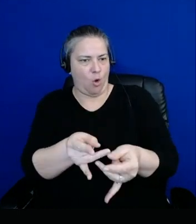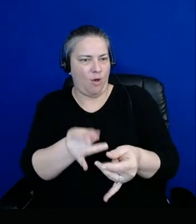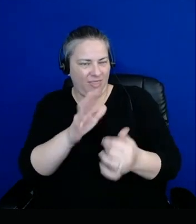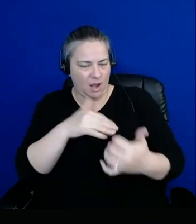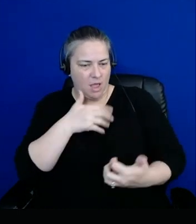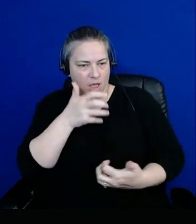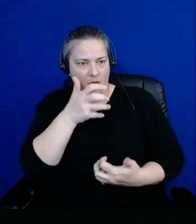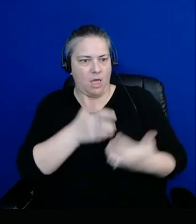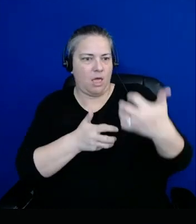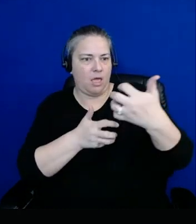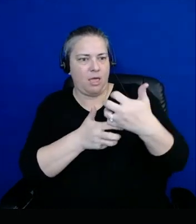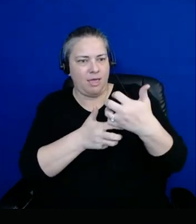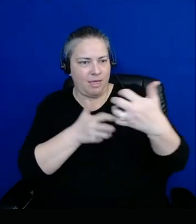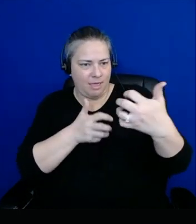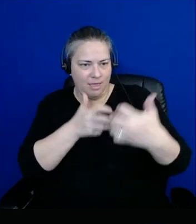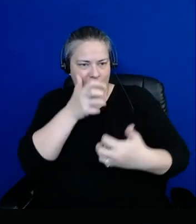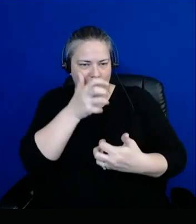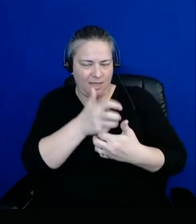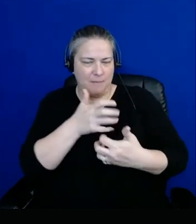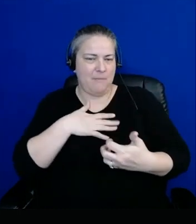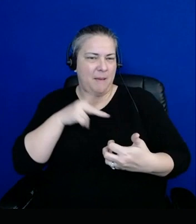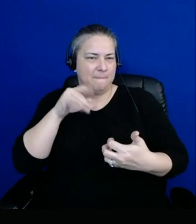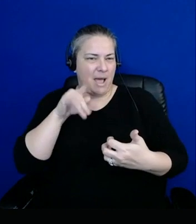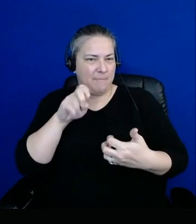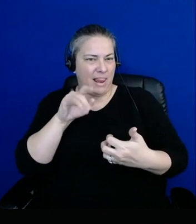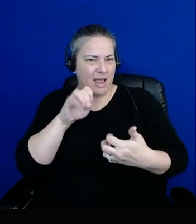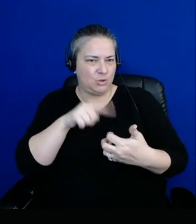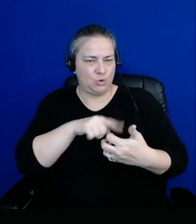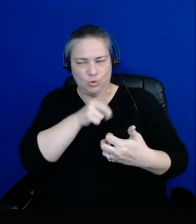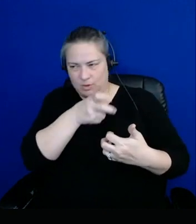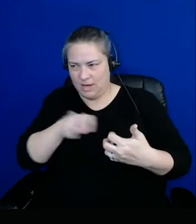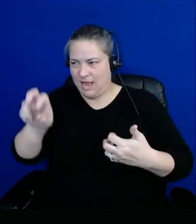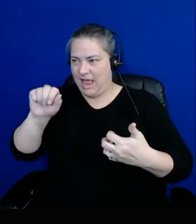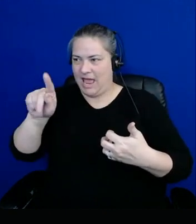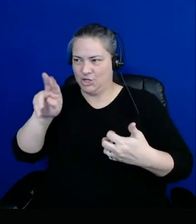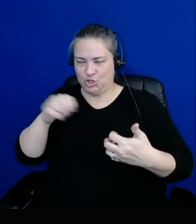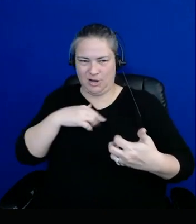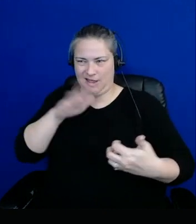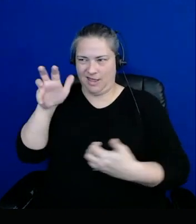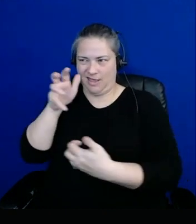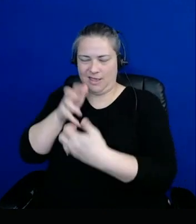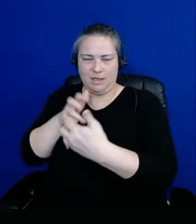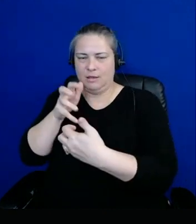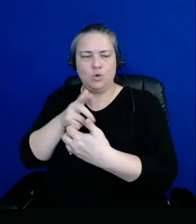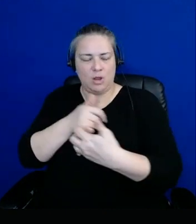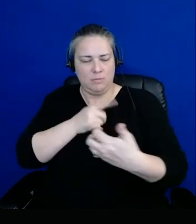lifting and shifting your entire pipeline over to Azure. Over time you can adopt more and more services,